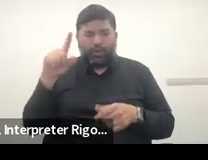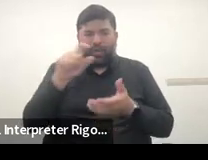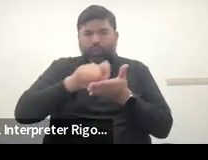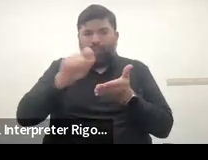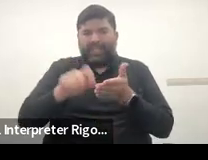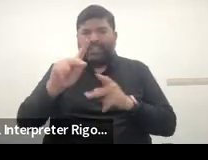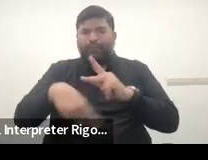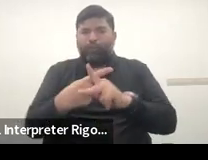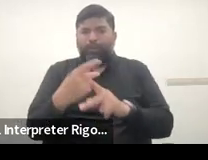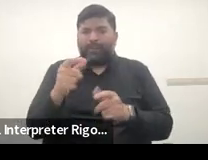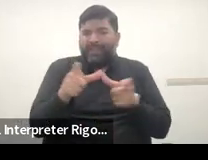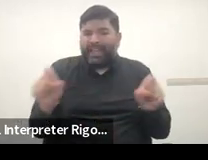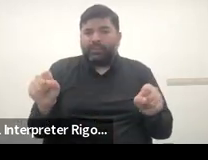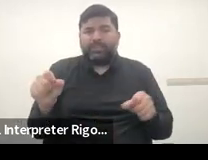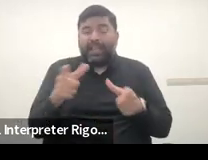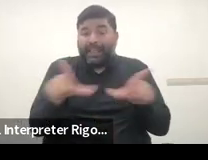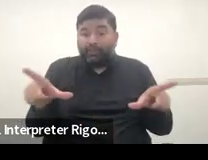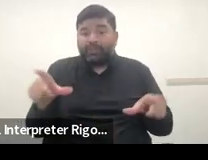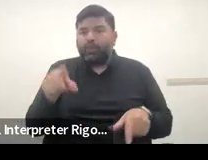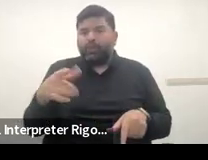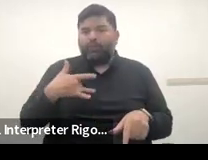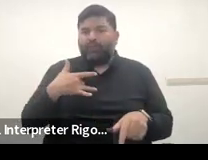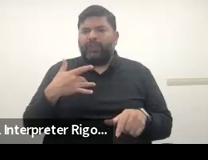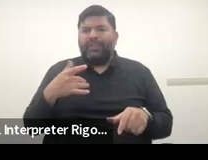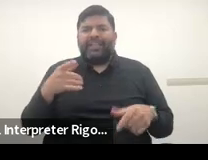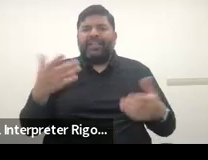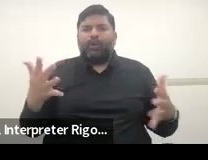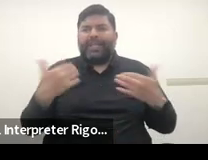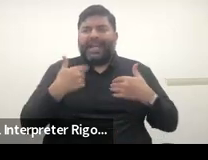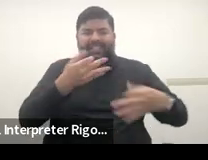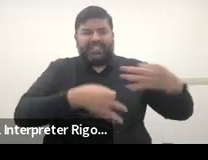the language or do you feel like there's some— you kind of developed substitutes for written form